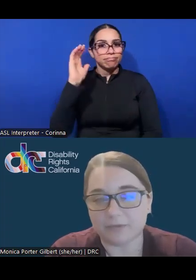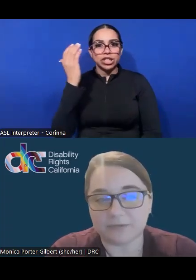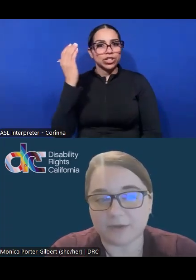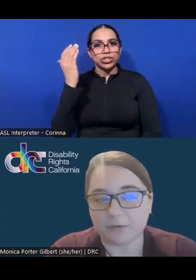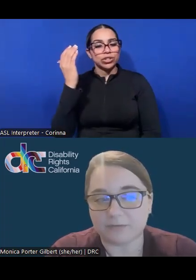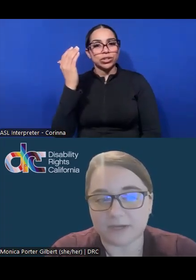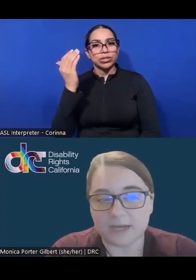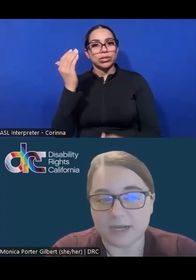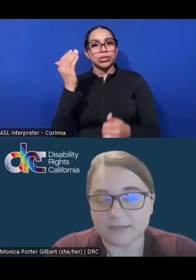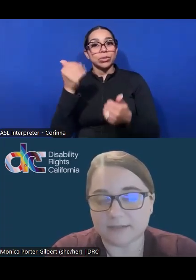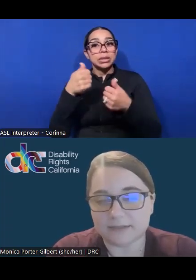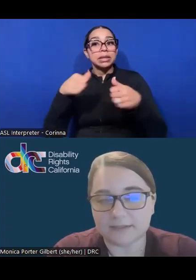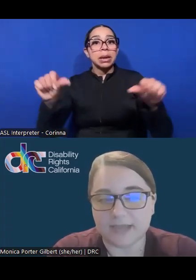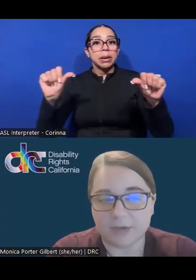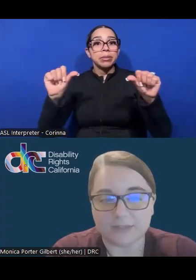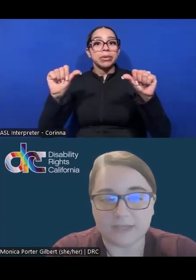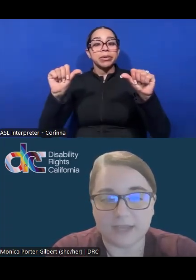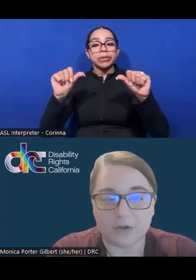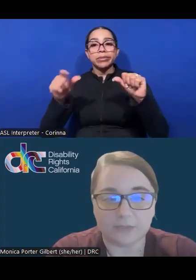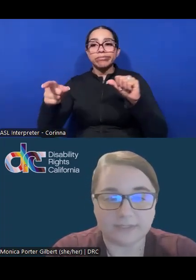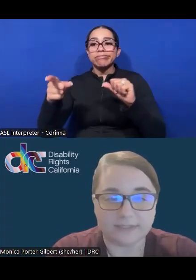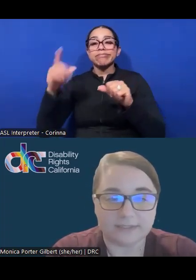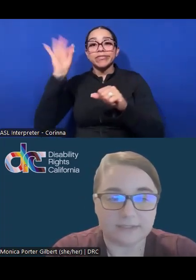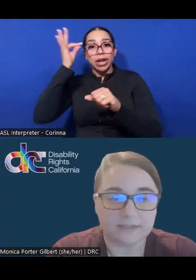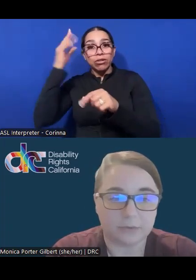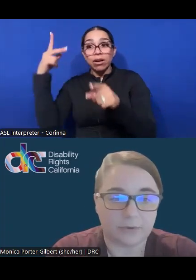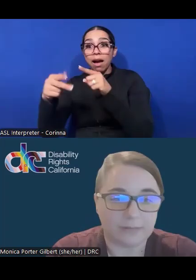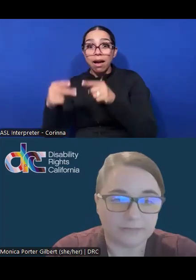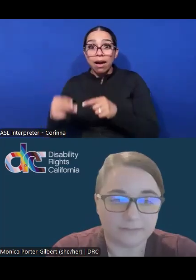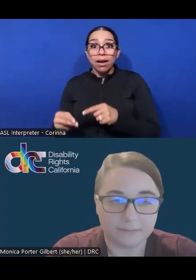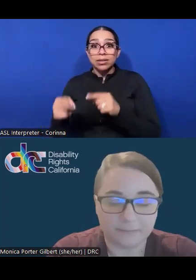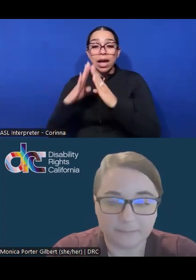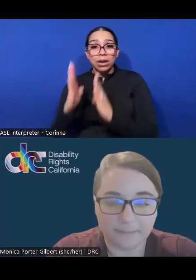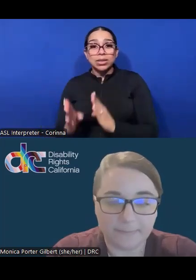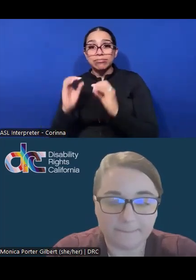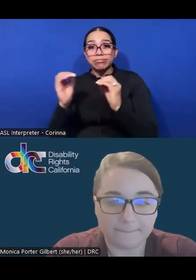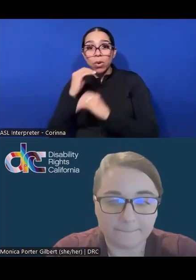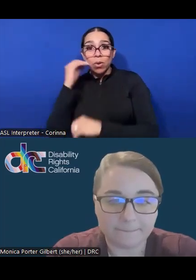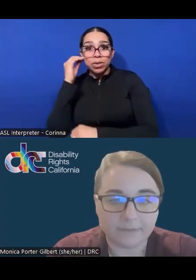for federal funding cuts to housing and homeless assistance programs.